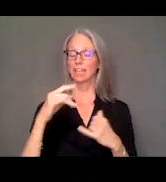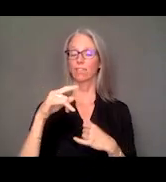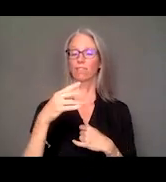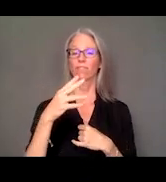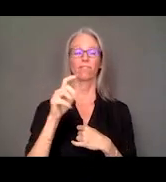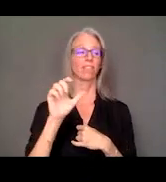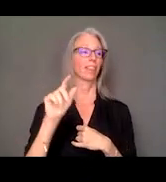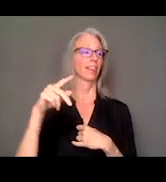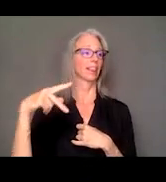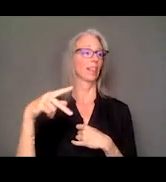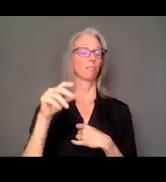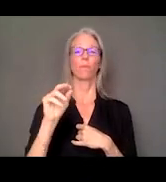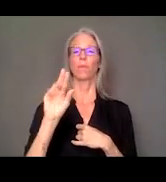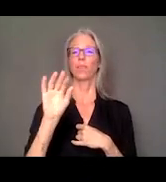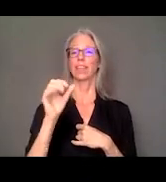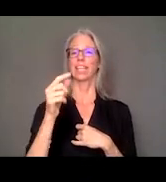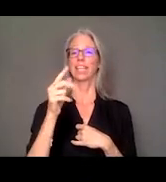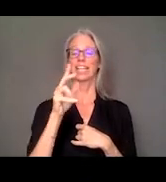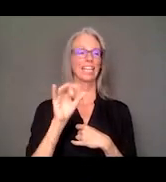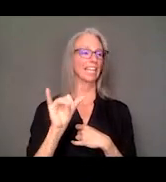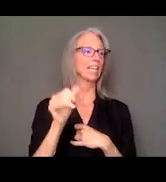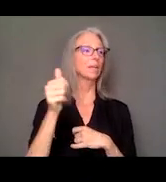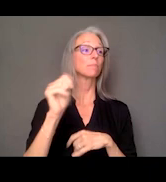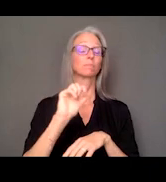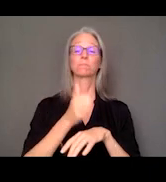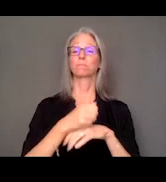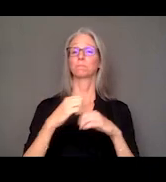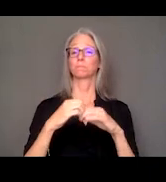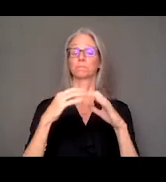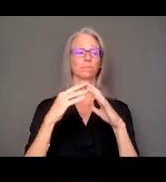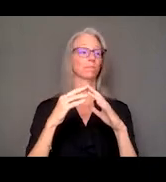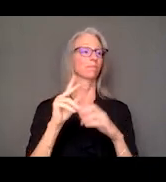Philip has dedicated himself to providing a simple yet effective solution for outdoor